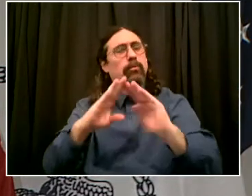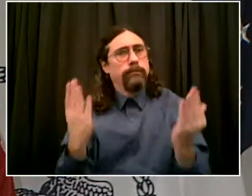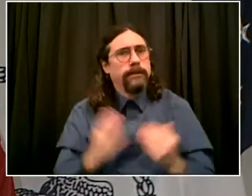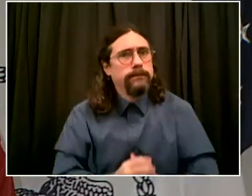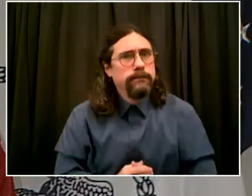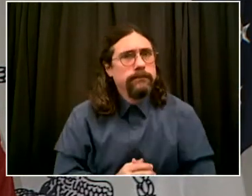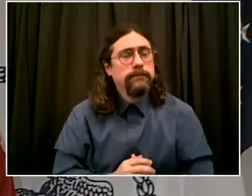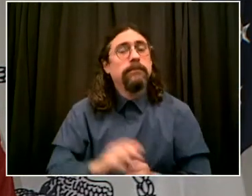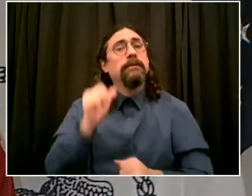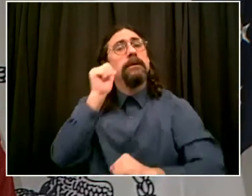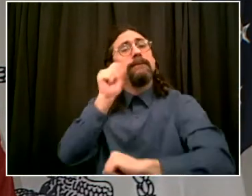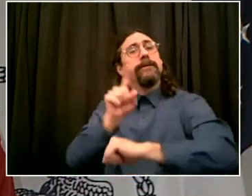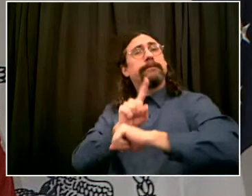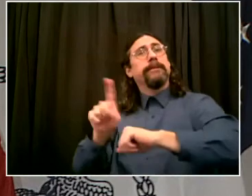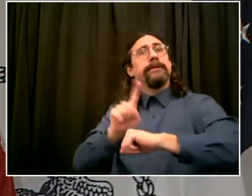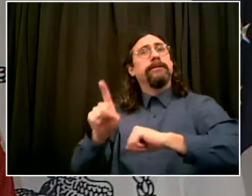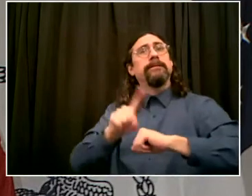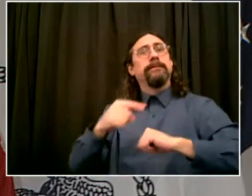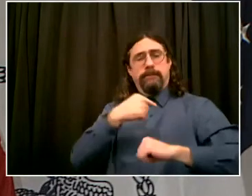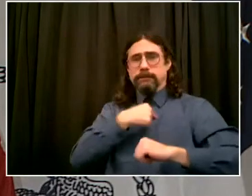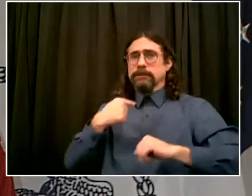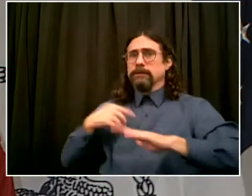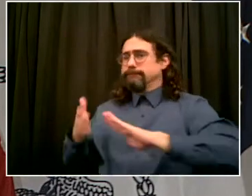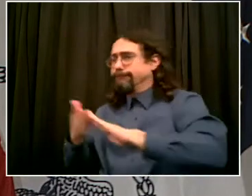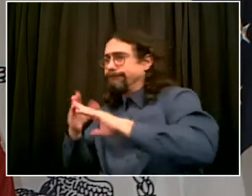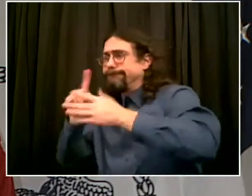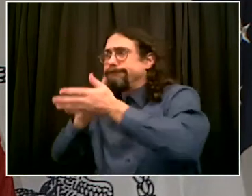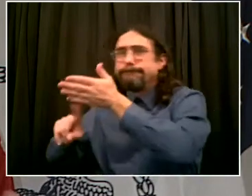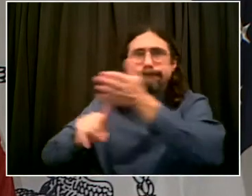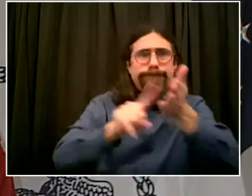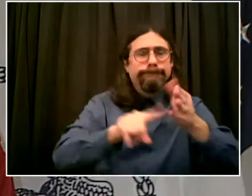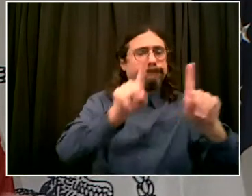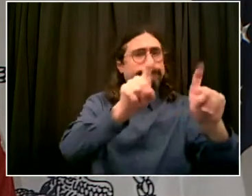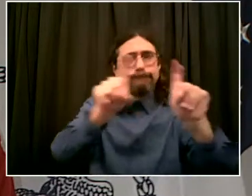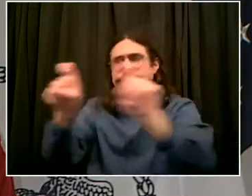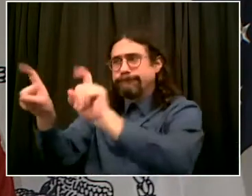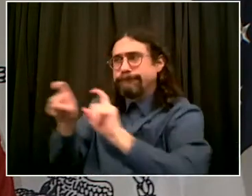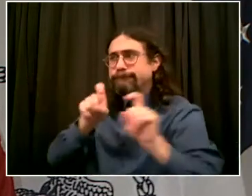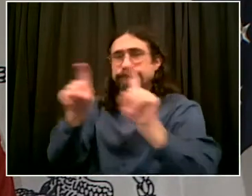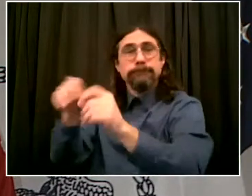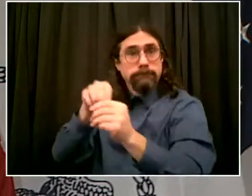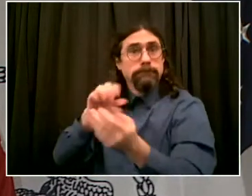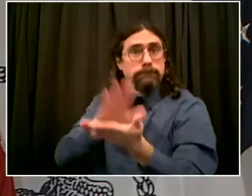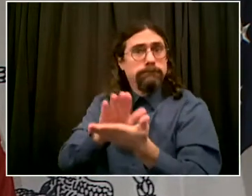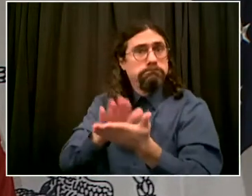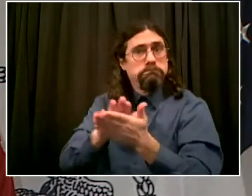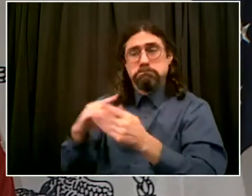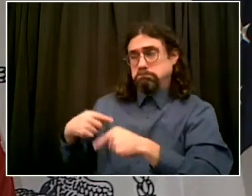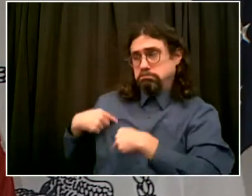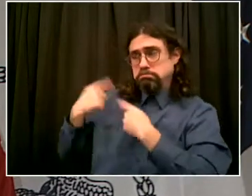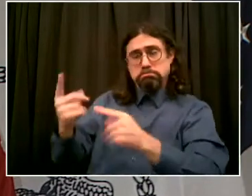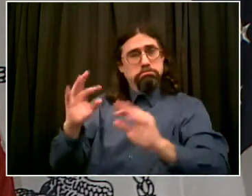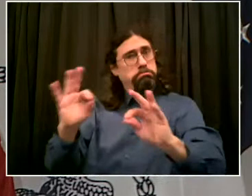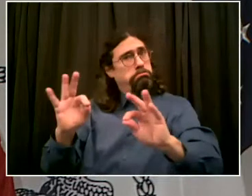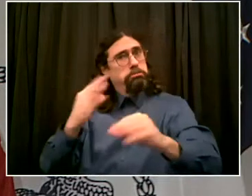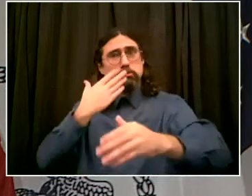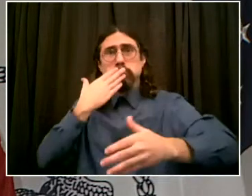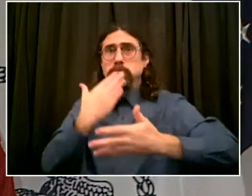WEEK AND IN EVERY SCHOOL AND THE E NUMBERS KEEP SHOWING EXTRAORDINARY